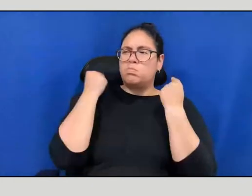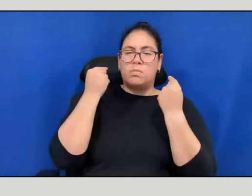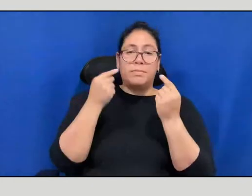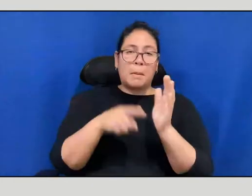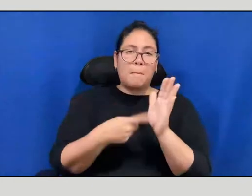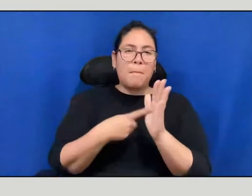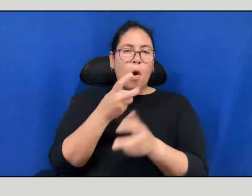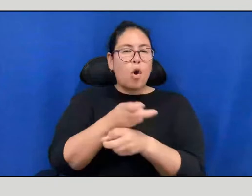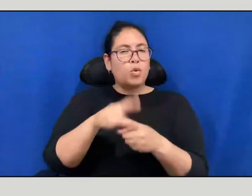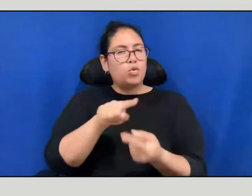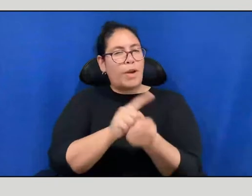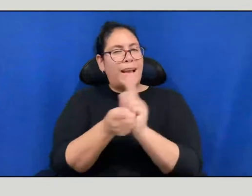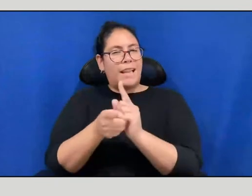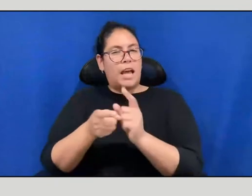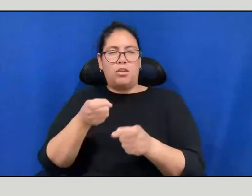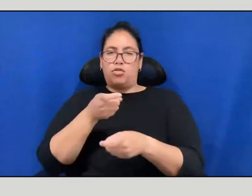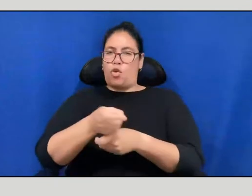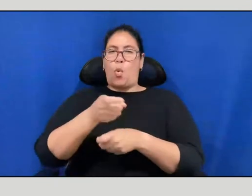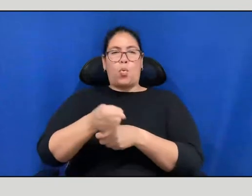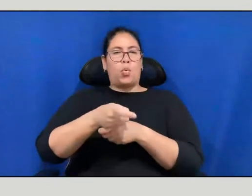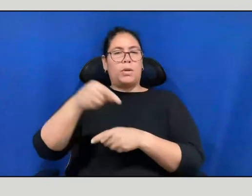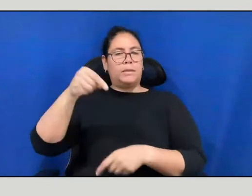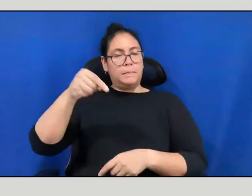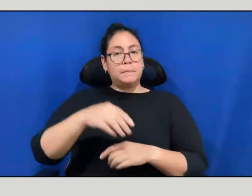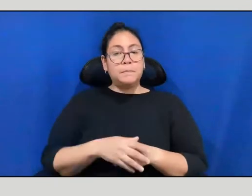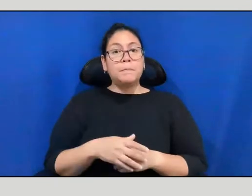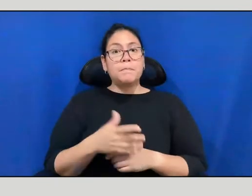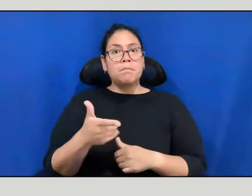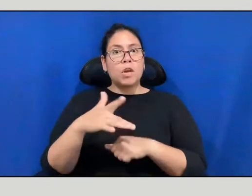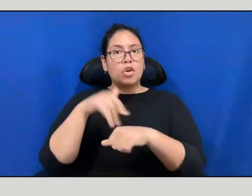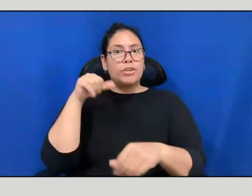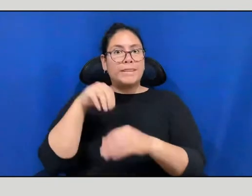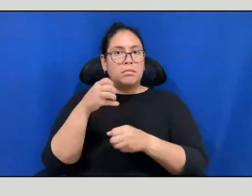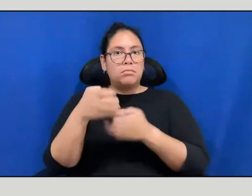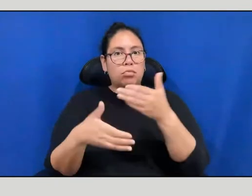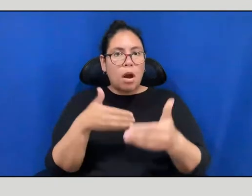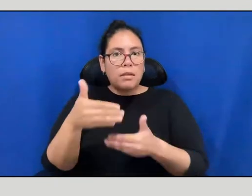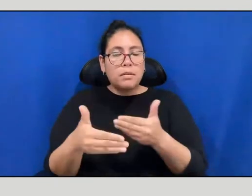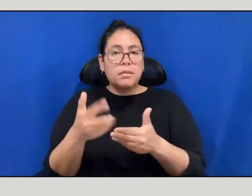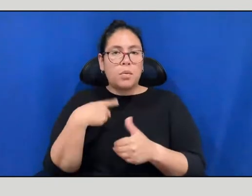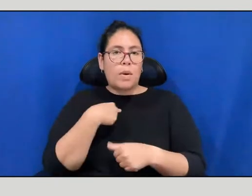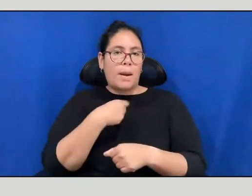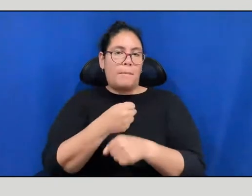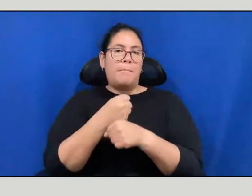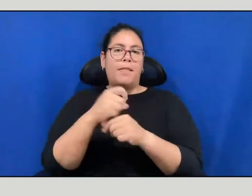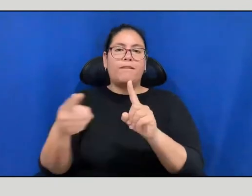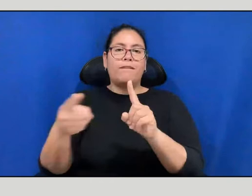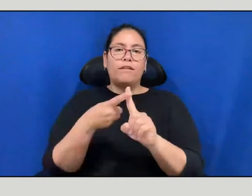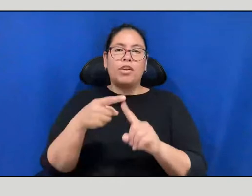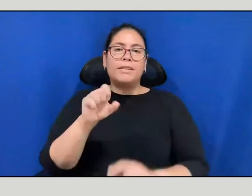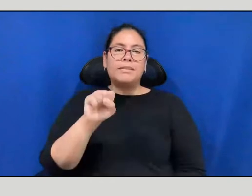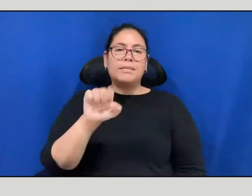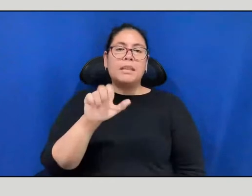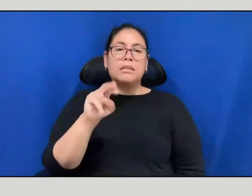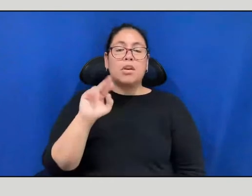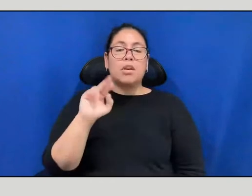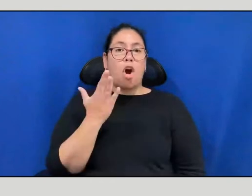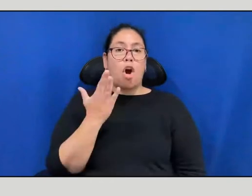and we did this because, early on in the process of making the first season, our editor at the time made an important observation for us,